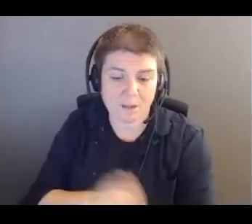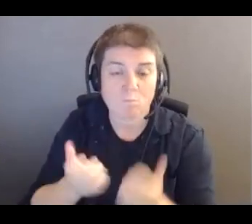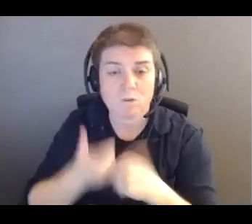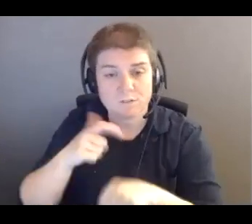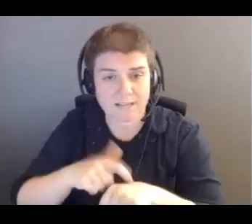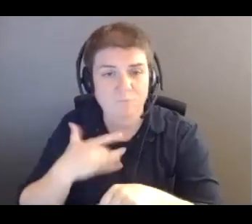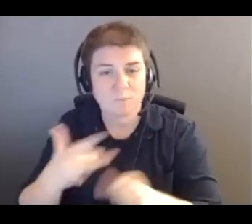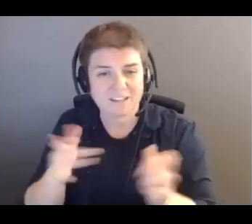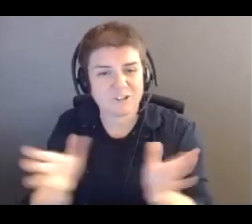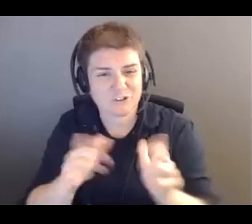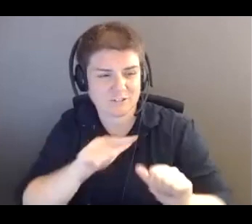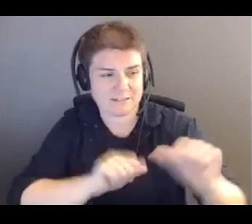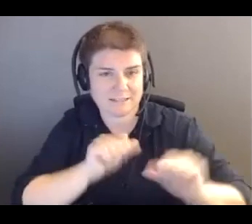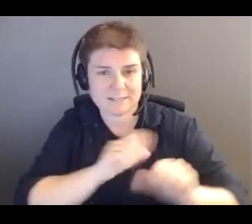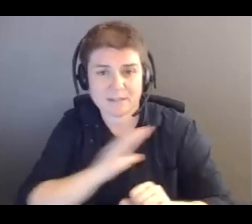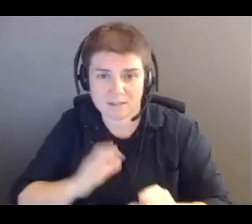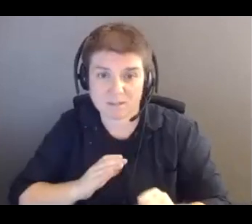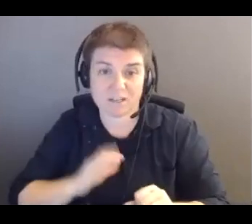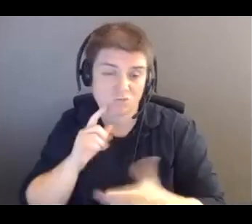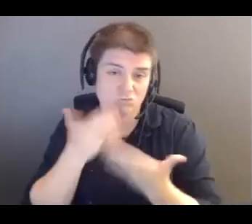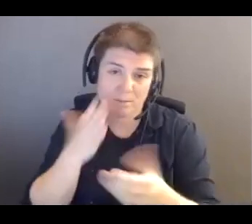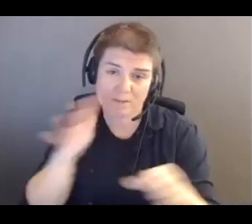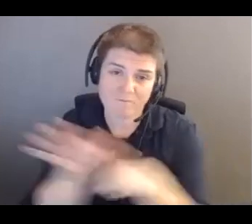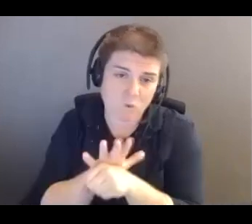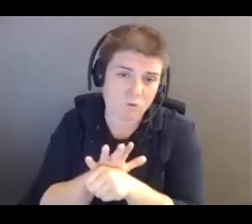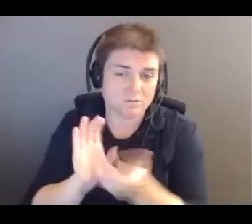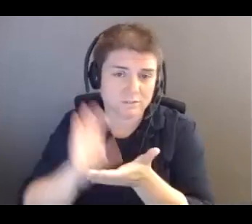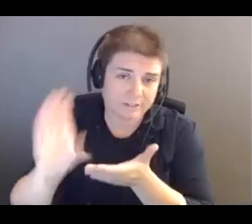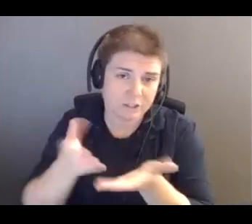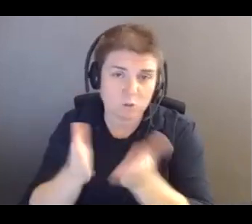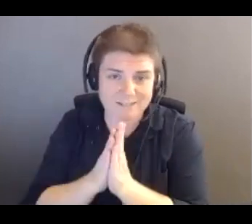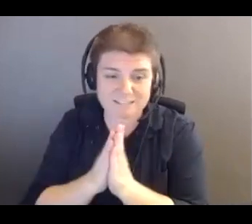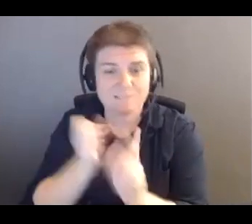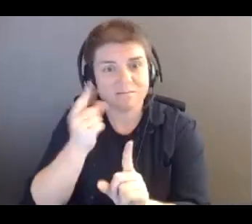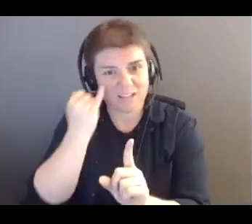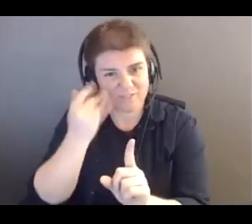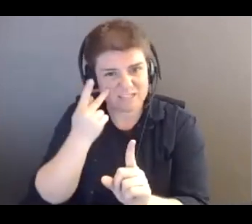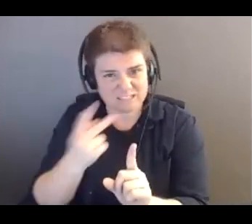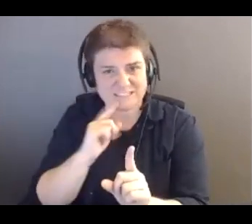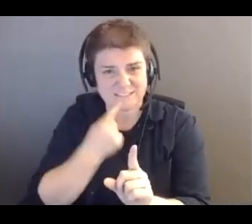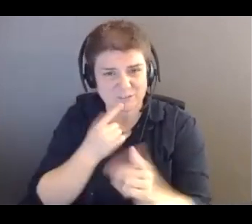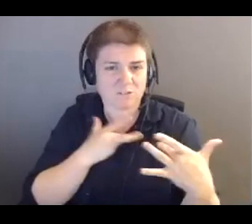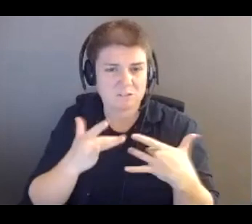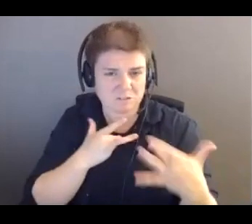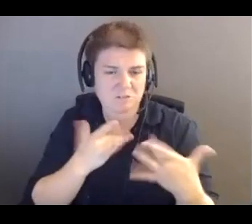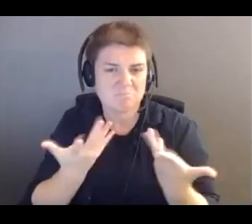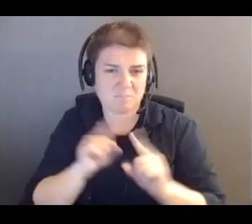committees to recommend full funding requests unless they see a major concern. Another question